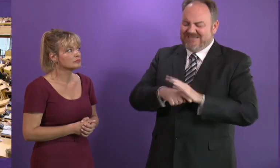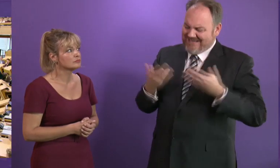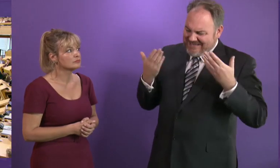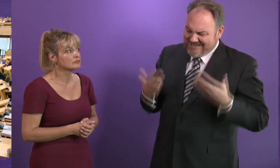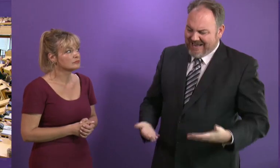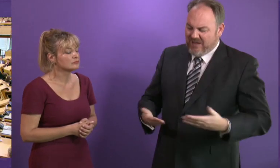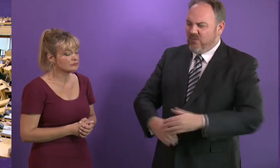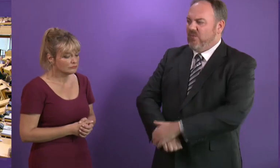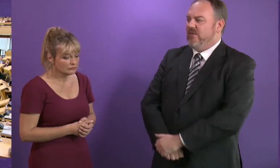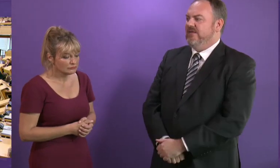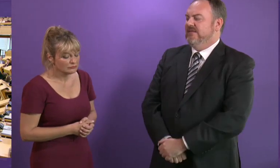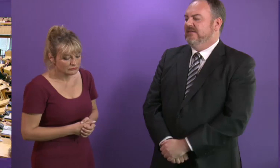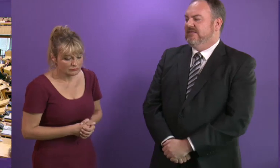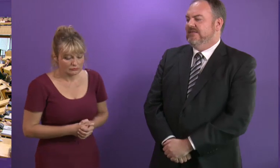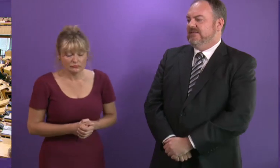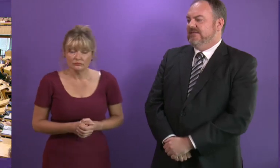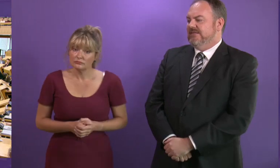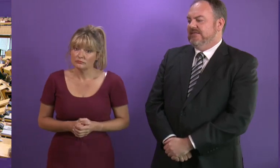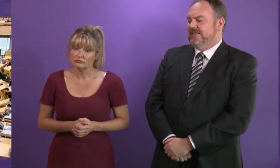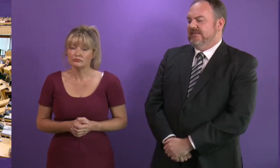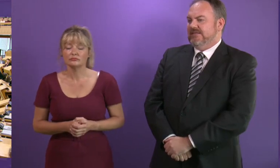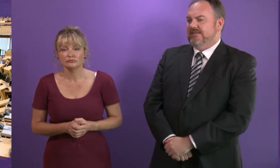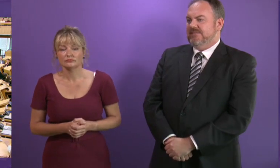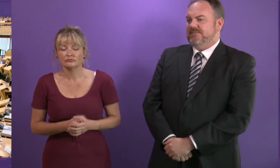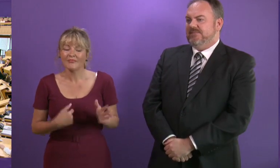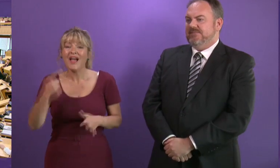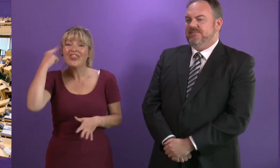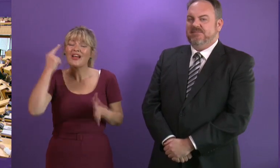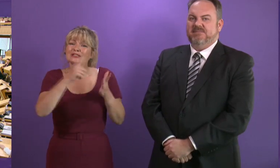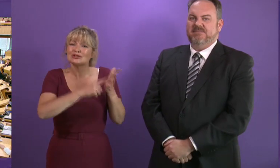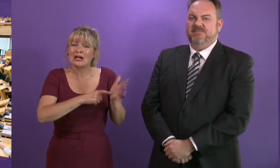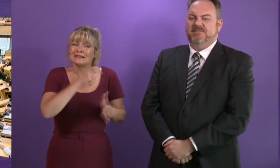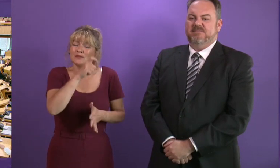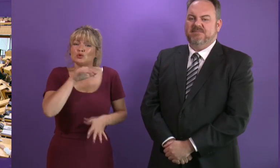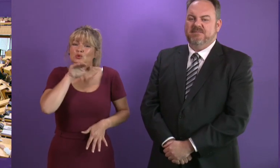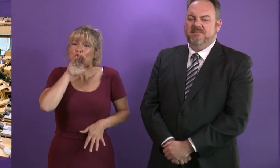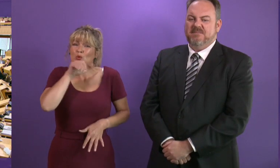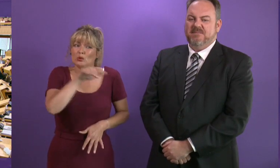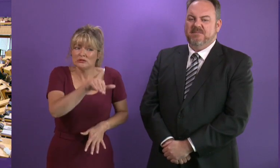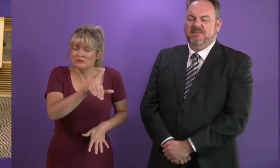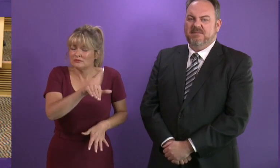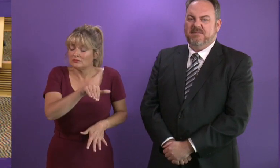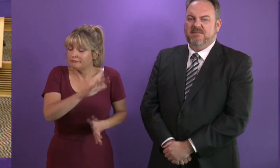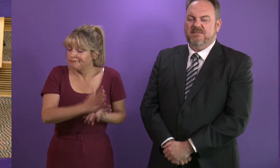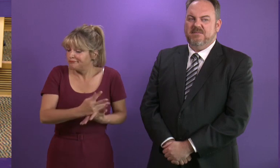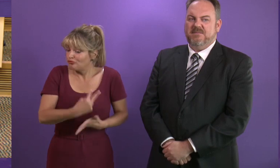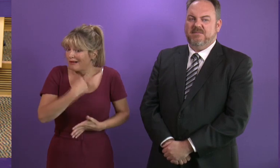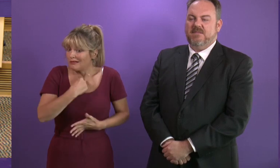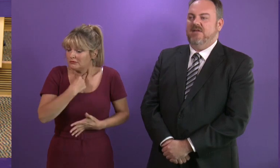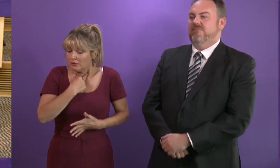I think that Jackson Carlaw’s tone is regrettable here, although the detail of this is extremely